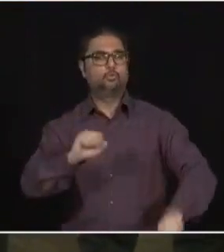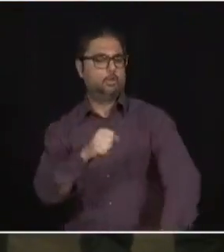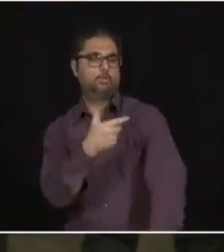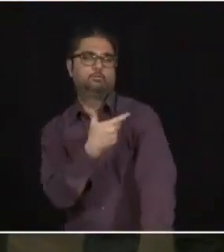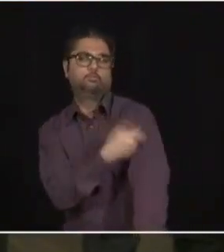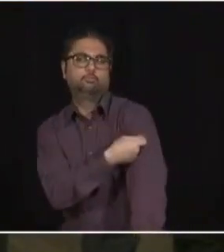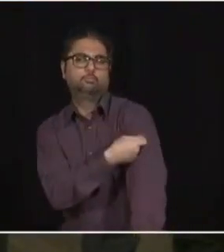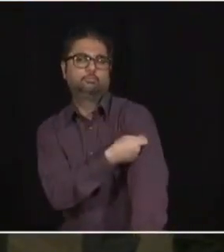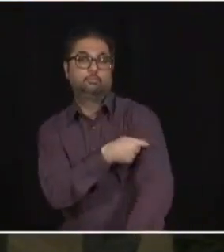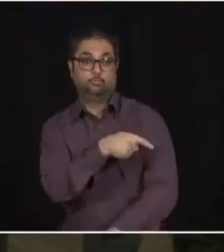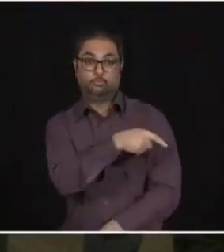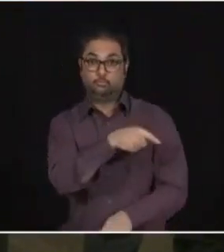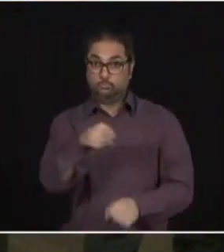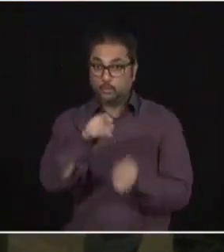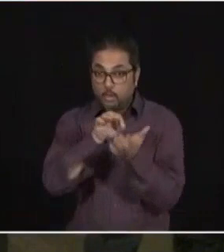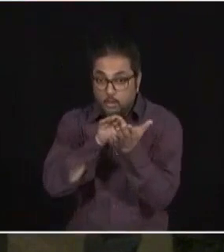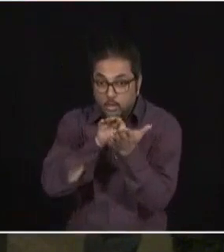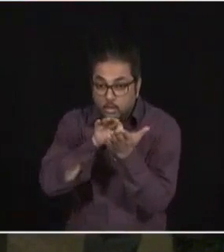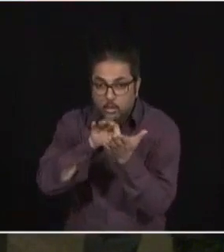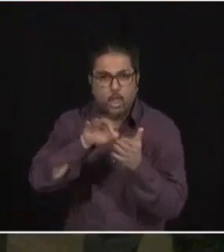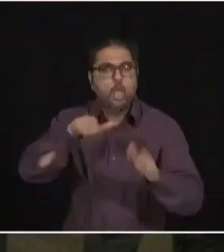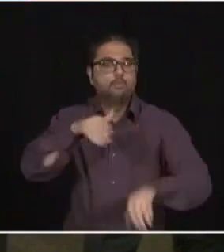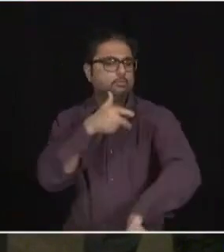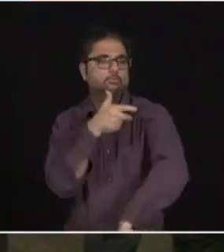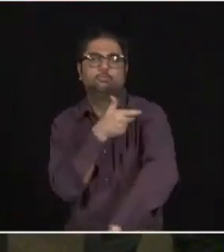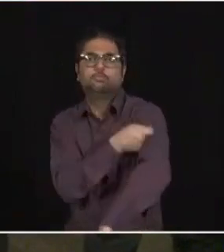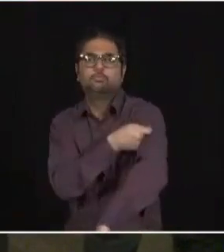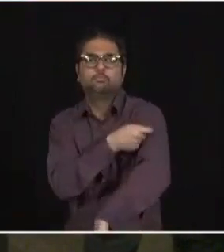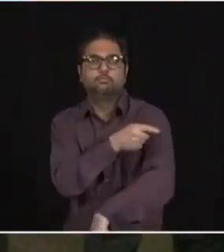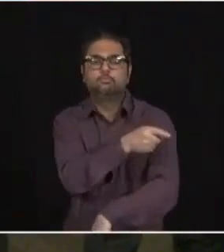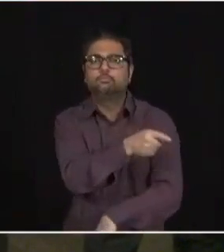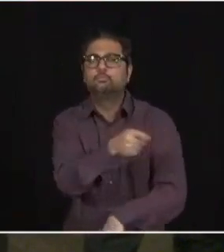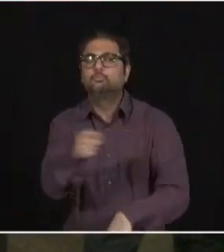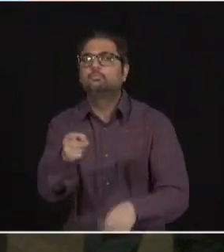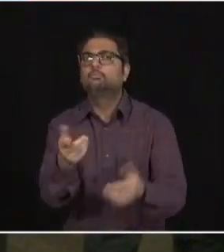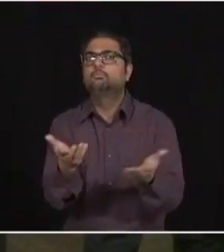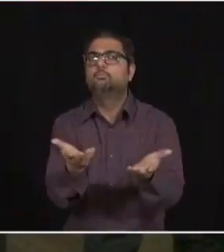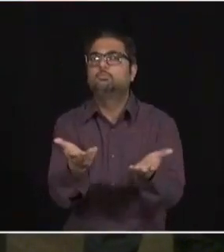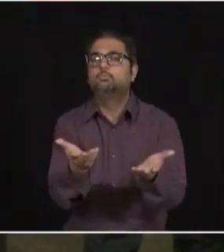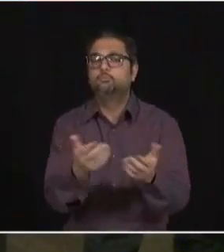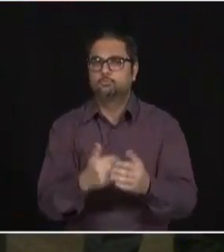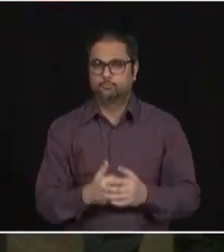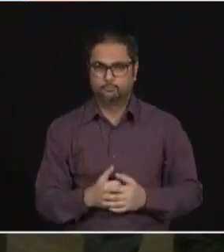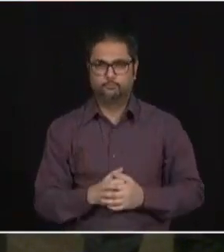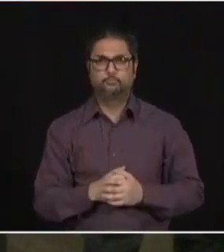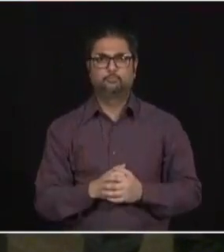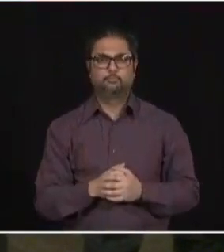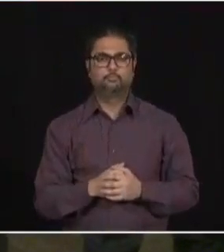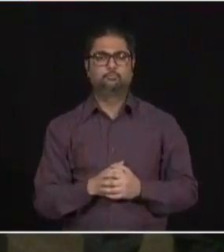moment to maybe set up a safe way for kids to be vaccinated? Are you tracking unvaccinated children?